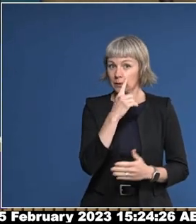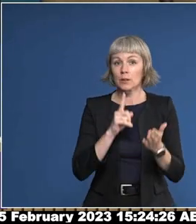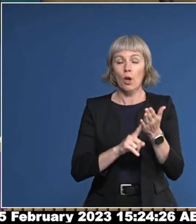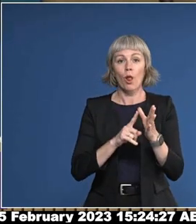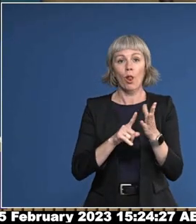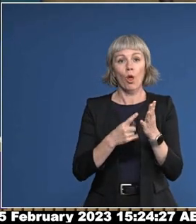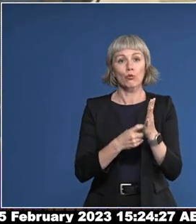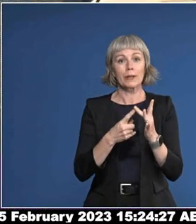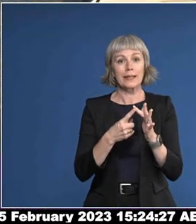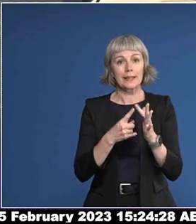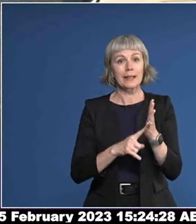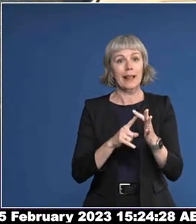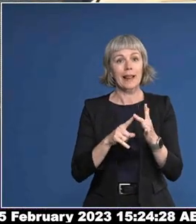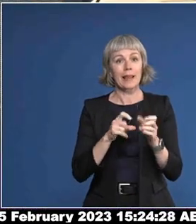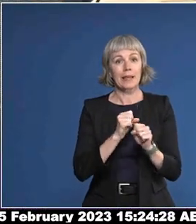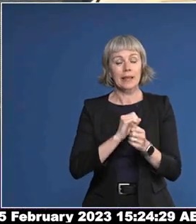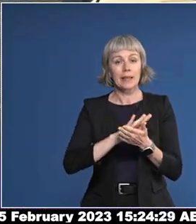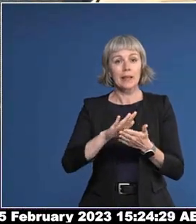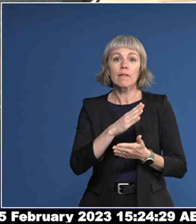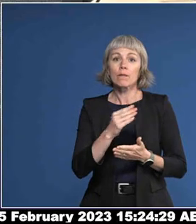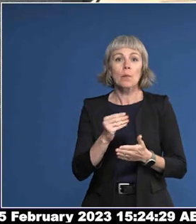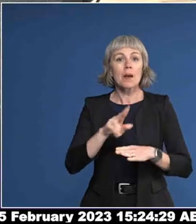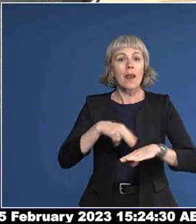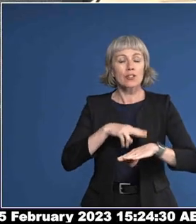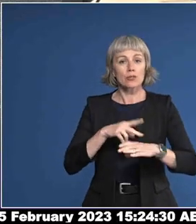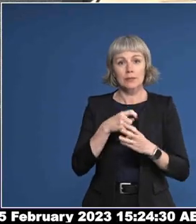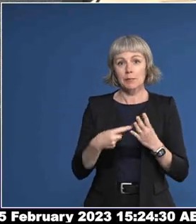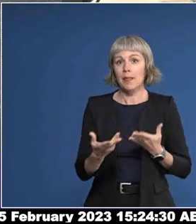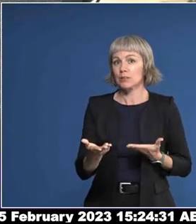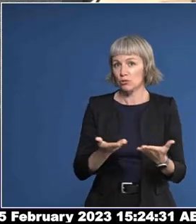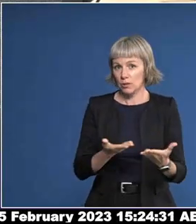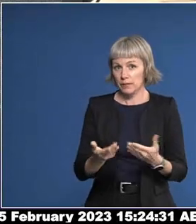Has Ms Leigh taken the oath or affirmation, as the case may be?